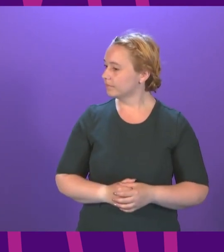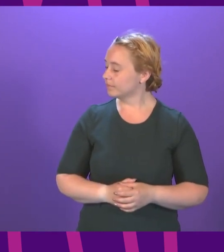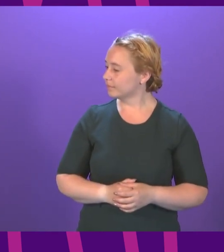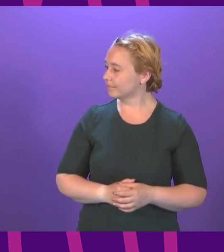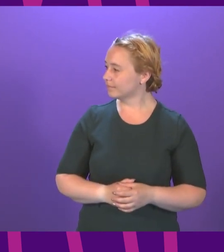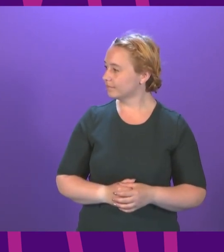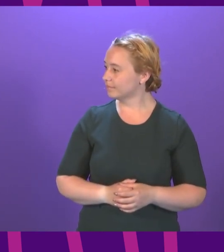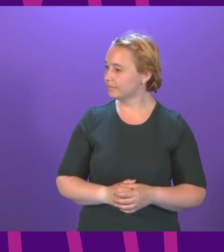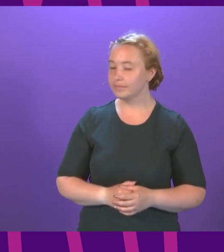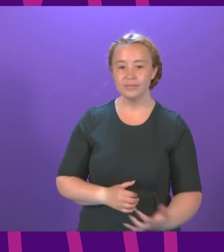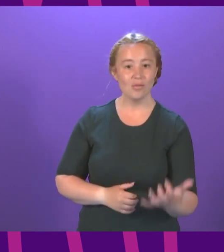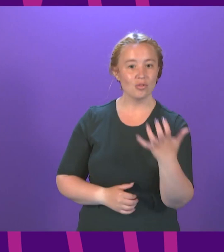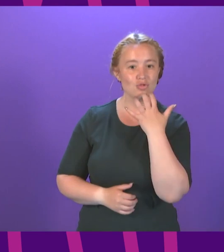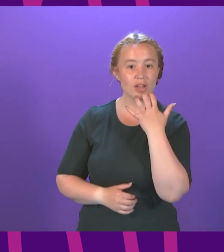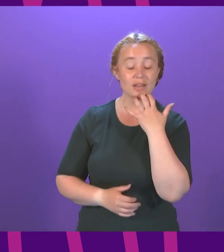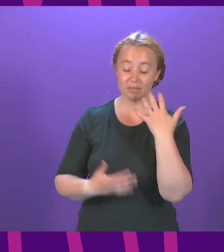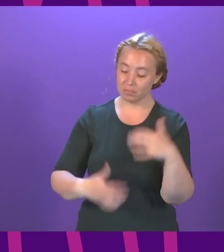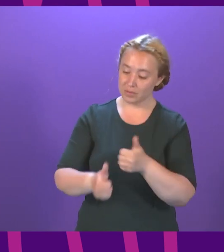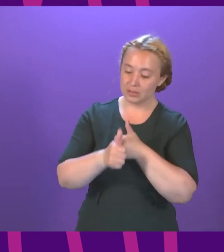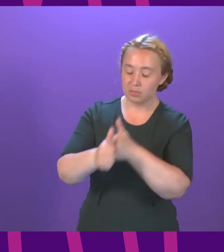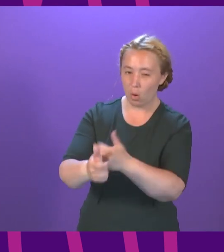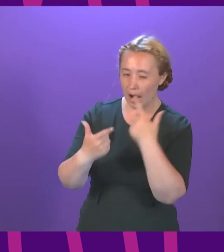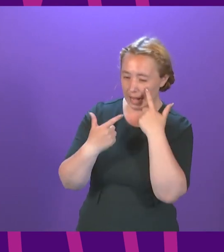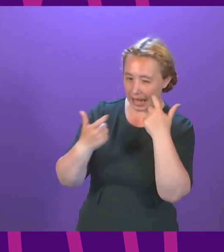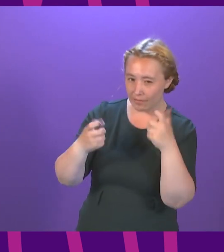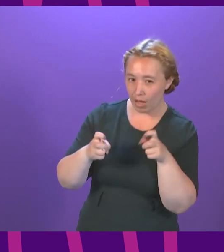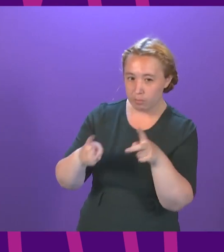The Scottish Greens have long supported a cautious approach that prioritises saving lives